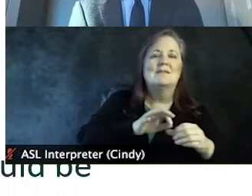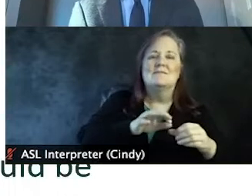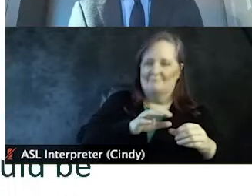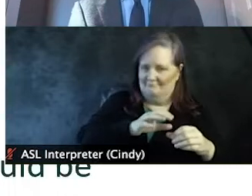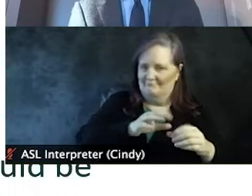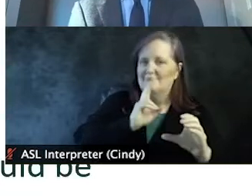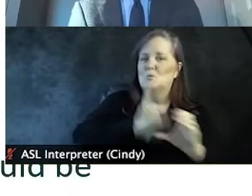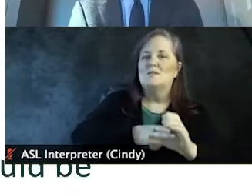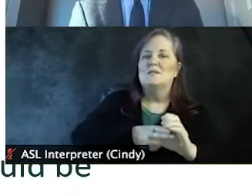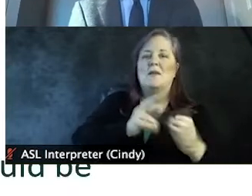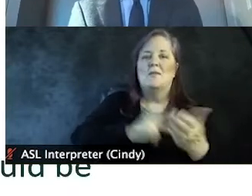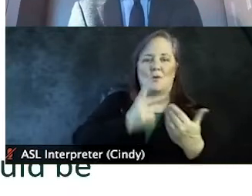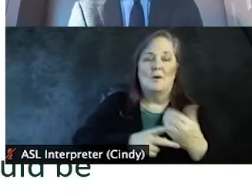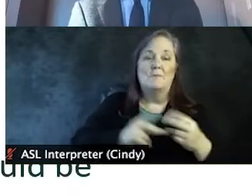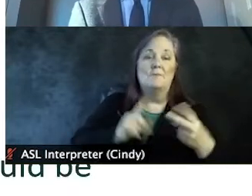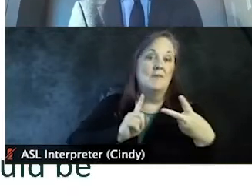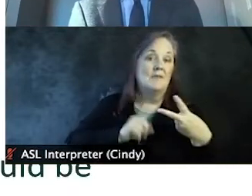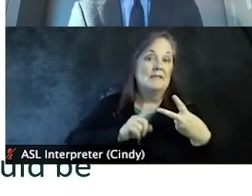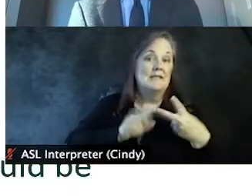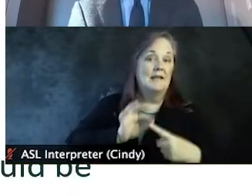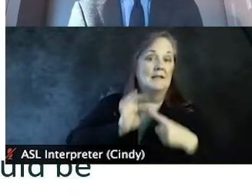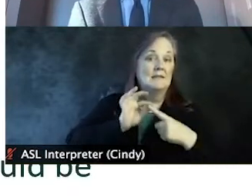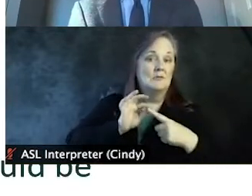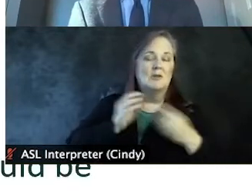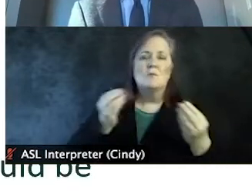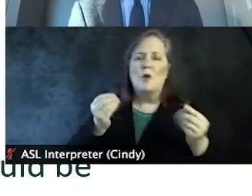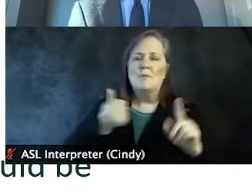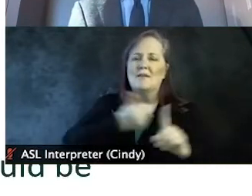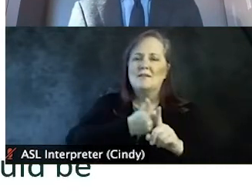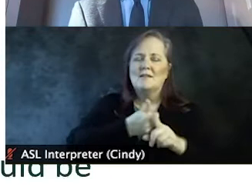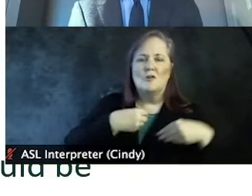of times a homeowner can make use of this exception from once in a lifetime to three times.